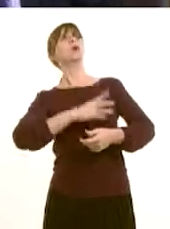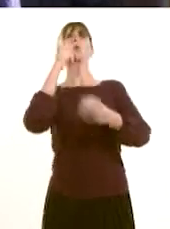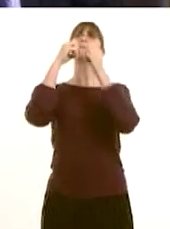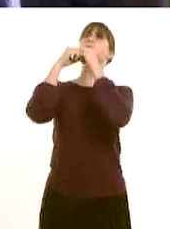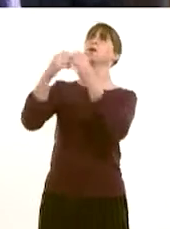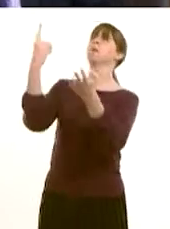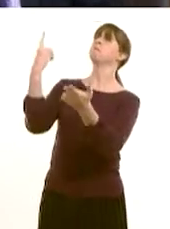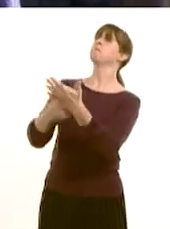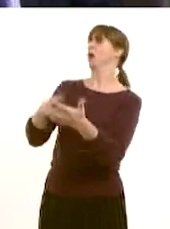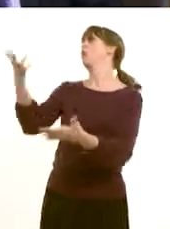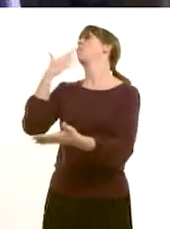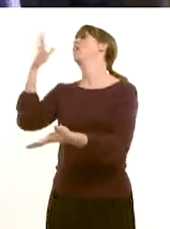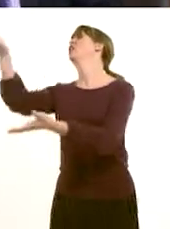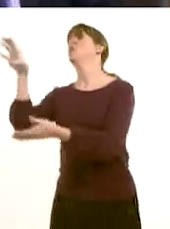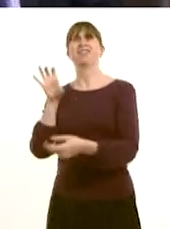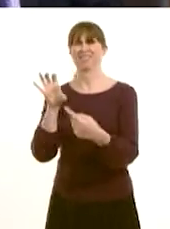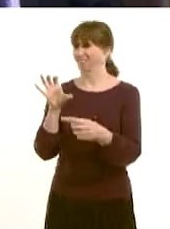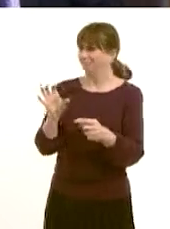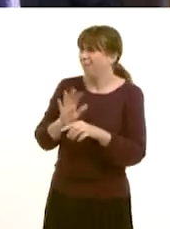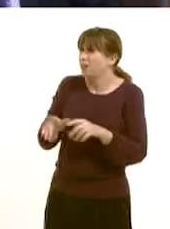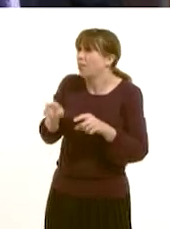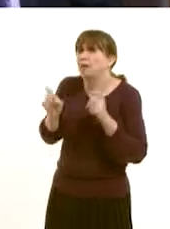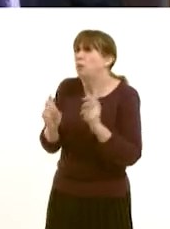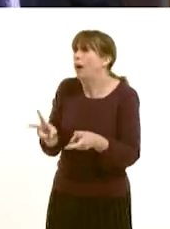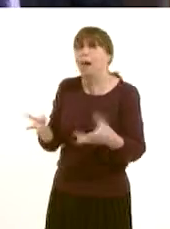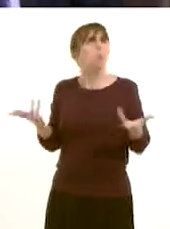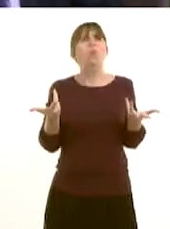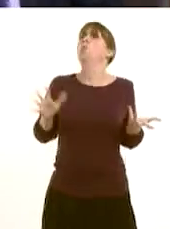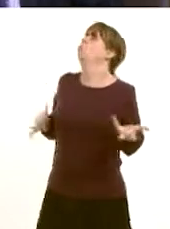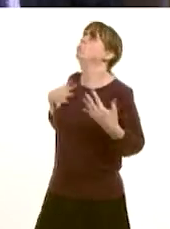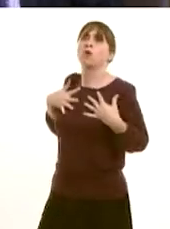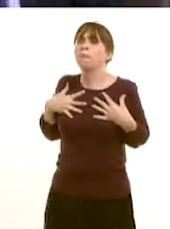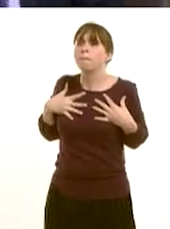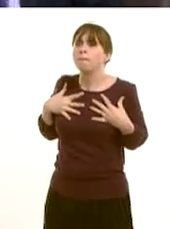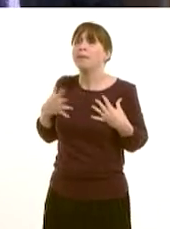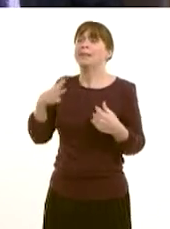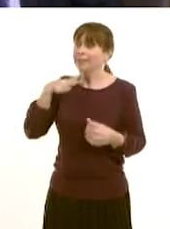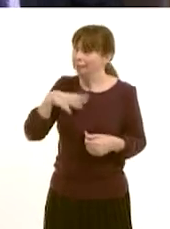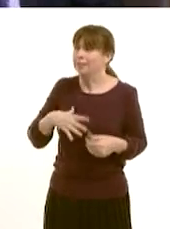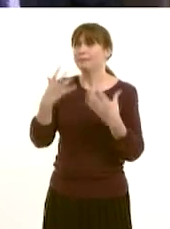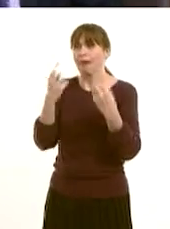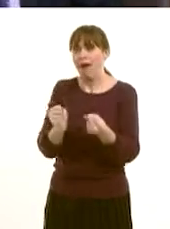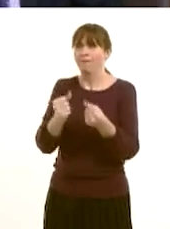The reality is that the people of Wales need to have a prudent and realistic Government